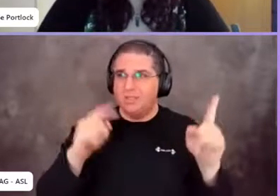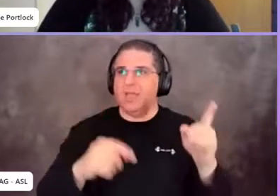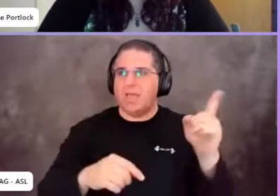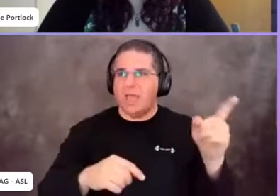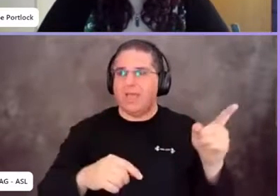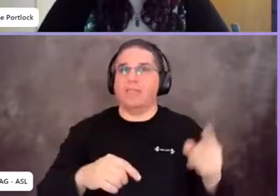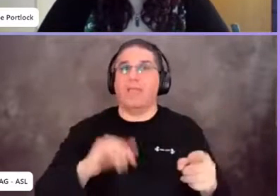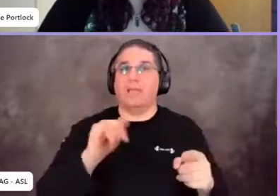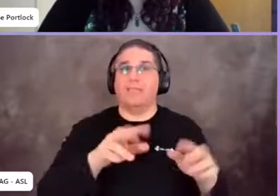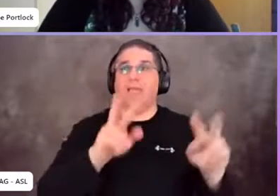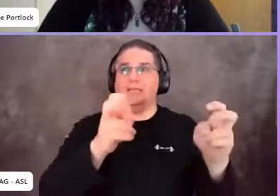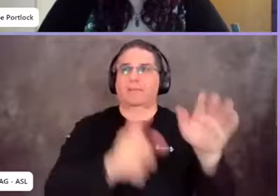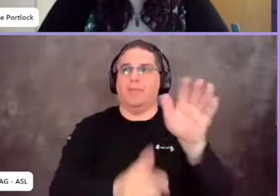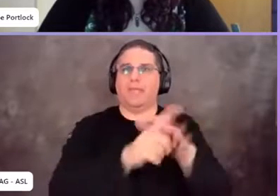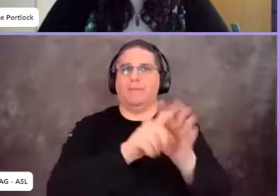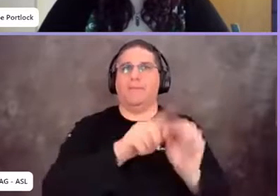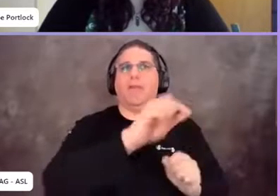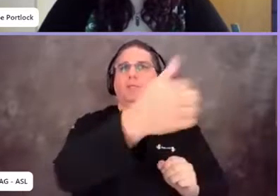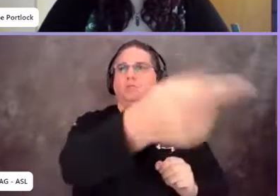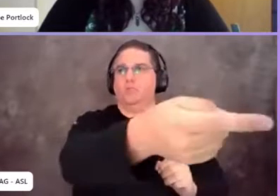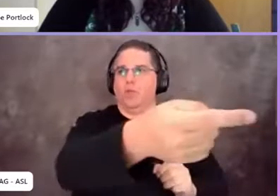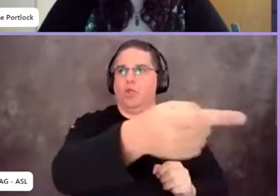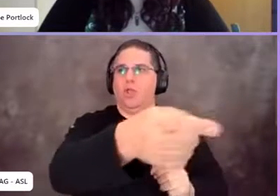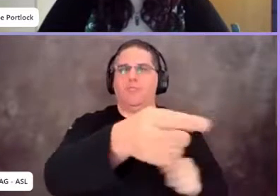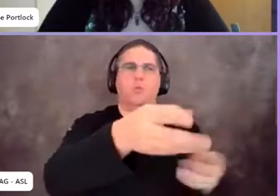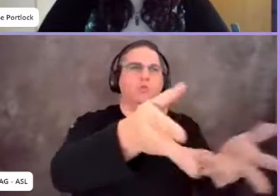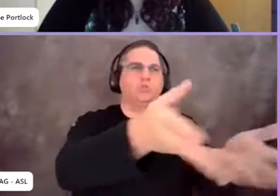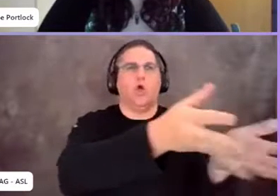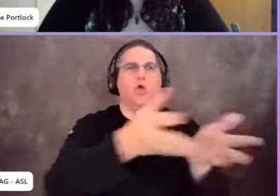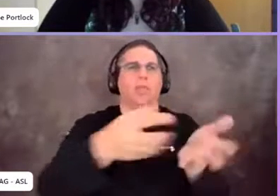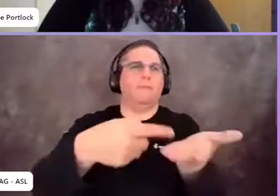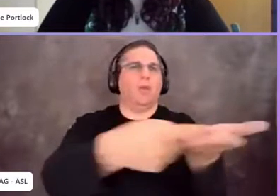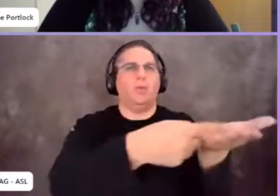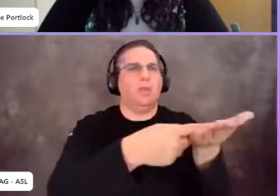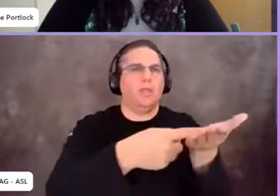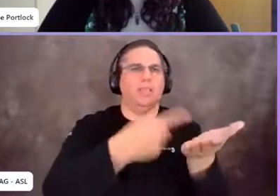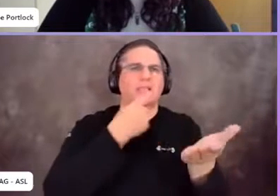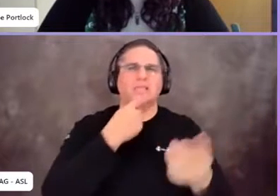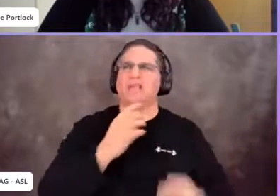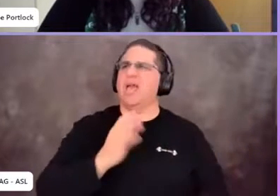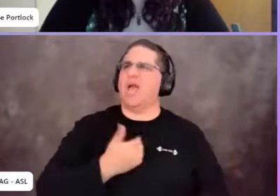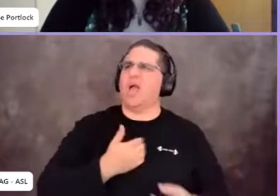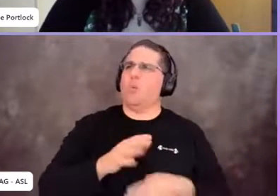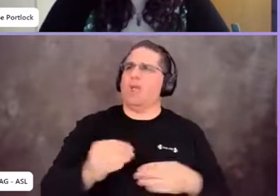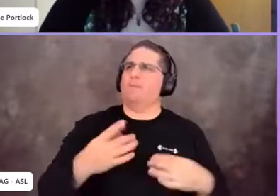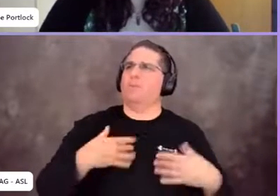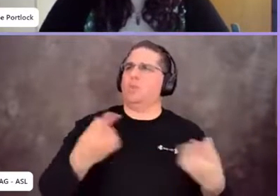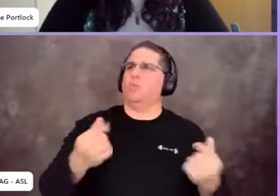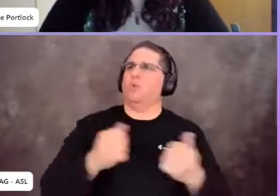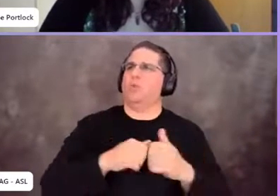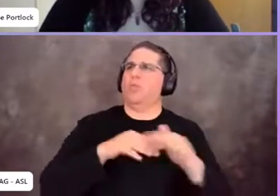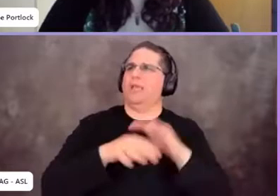2 years prior I had opened a -- rate in a couple of notes about screen reader accessibility that wasn't working, suddenly the topic of accessibility came up